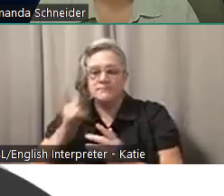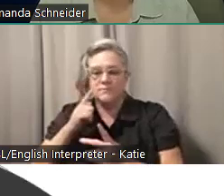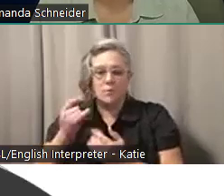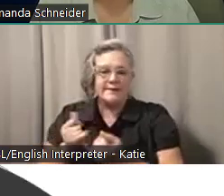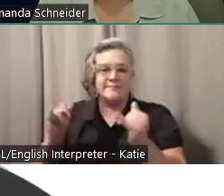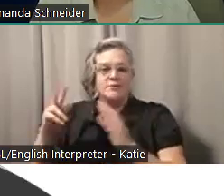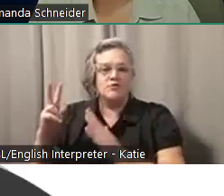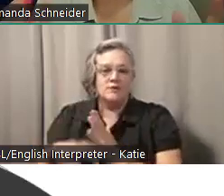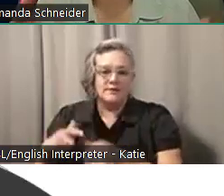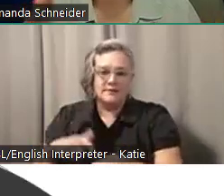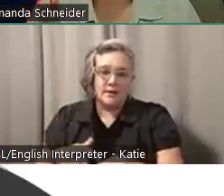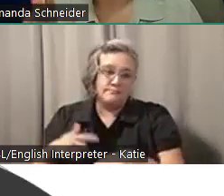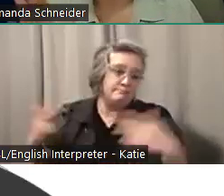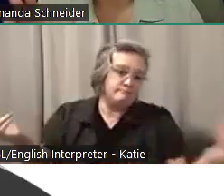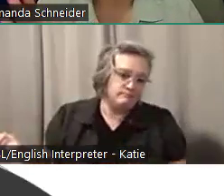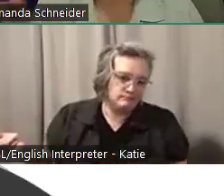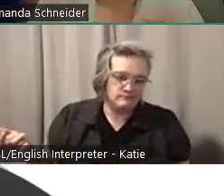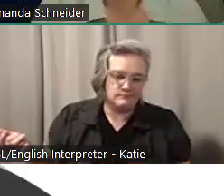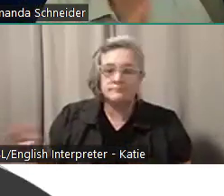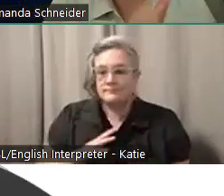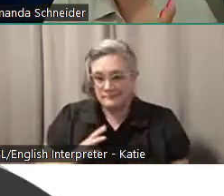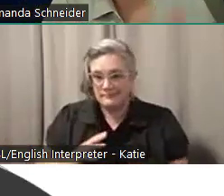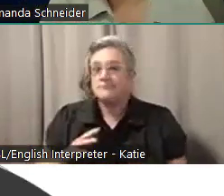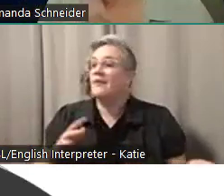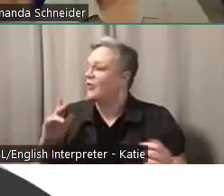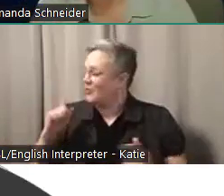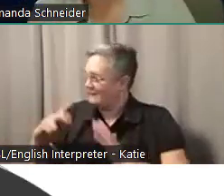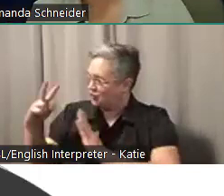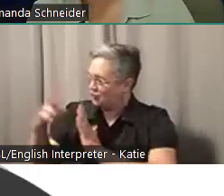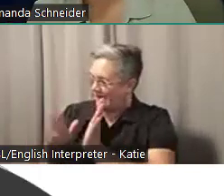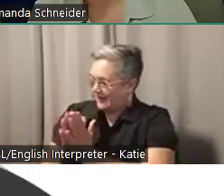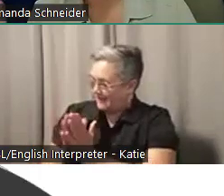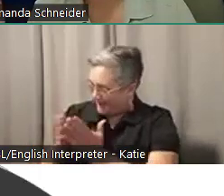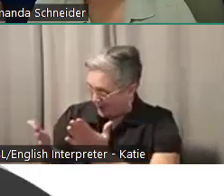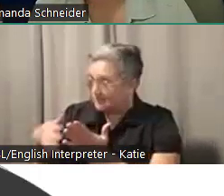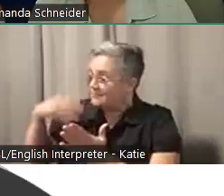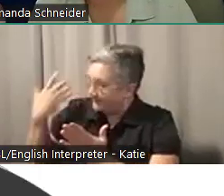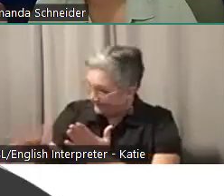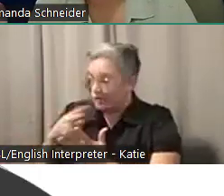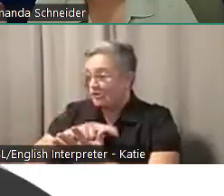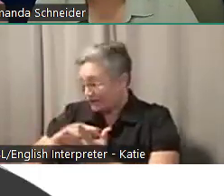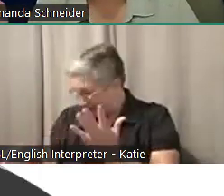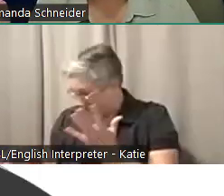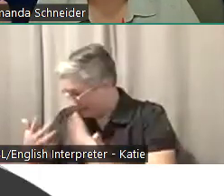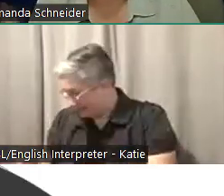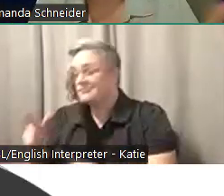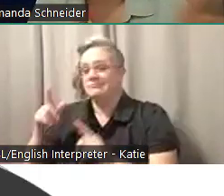So one strategy is… Encouraging, you have to read the book before you watch the movie.